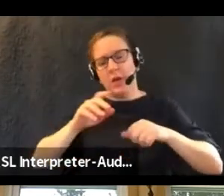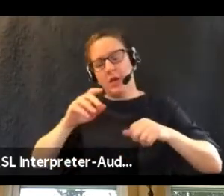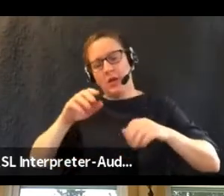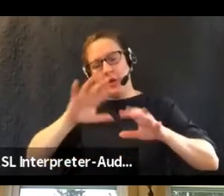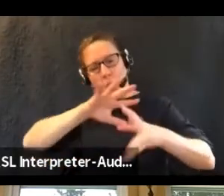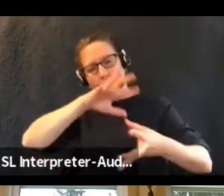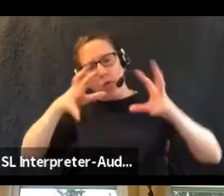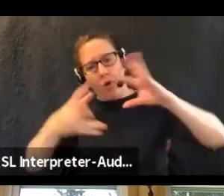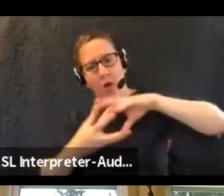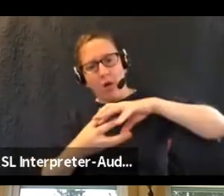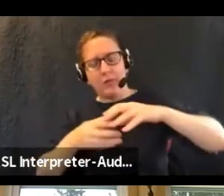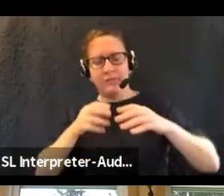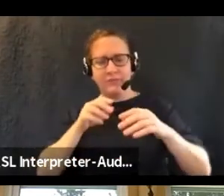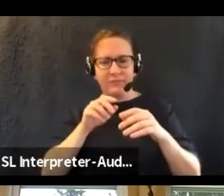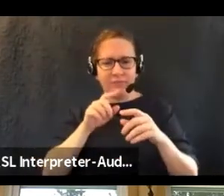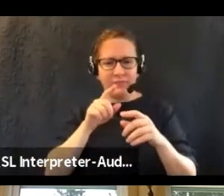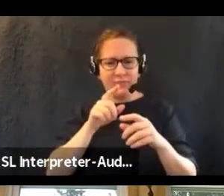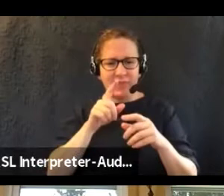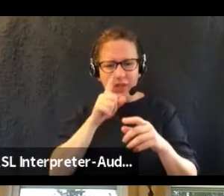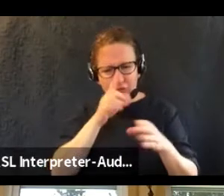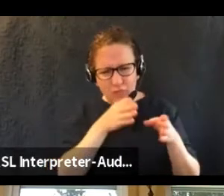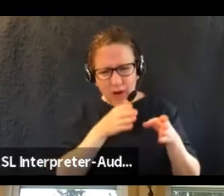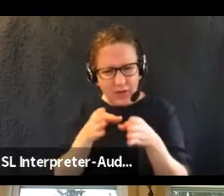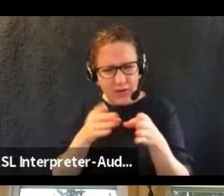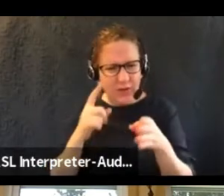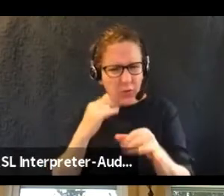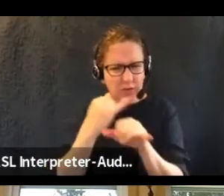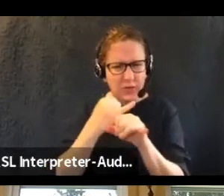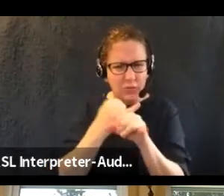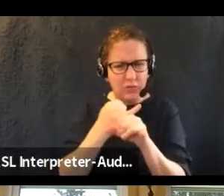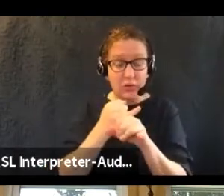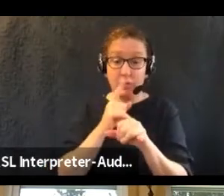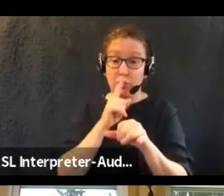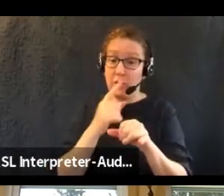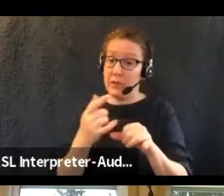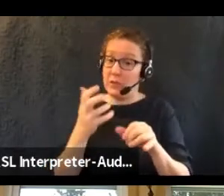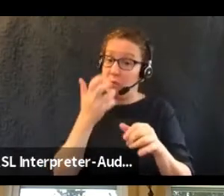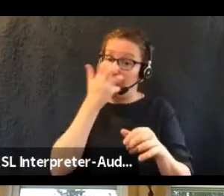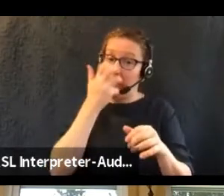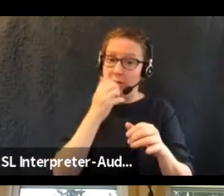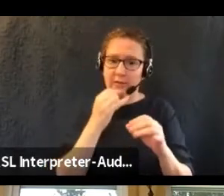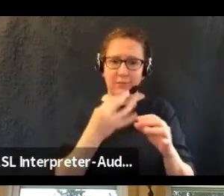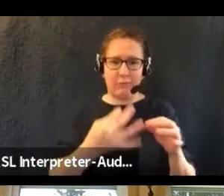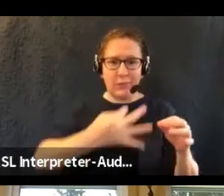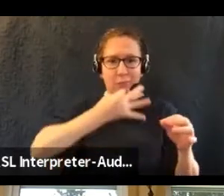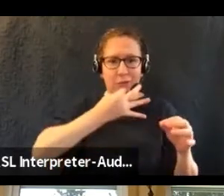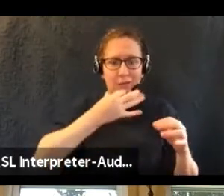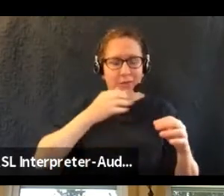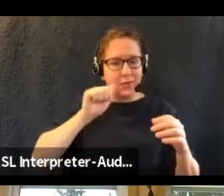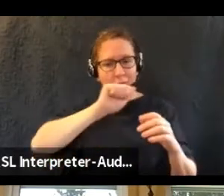because it really is the tremendous expertise on all sides that allows the student to be